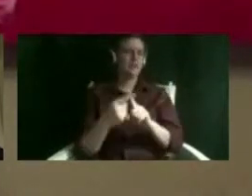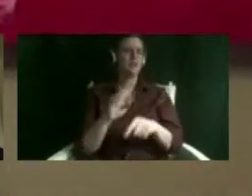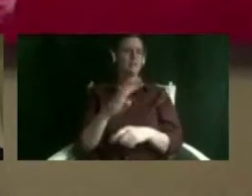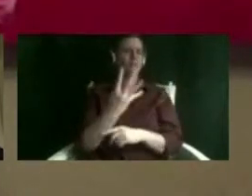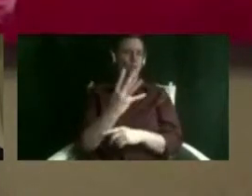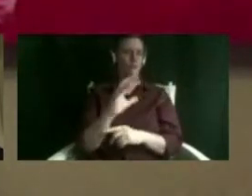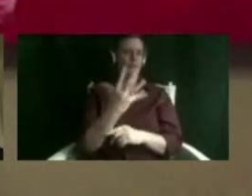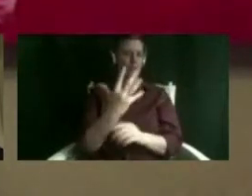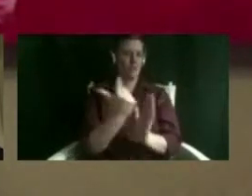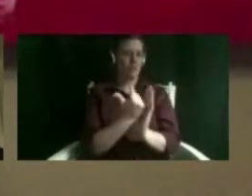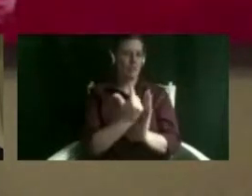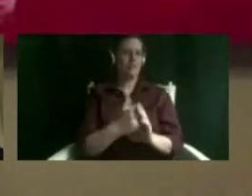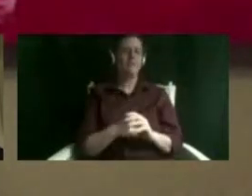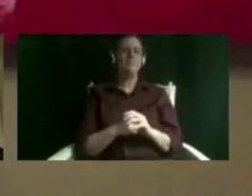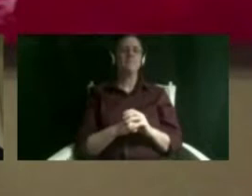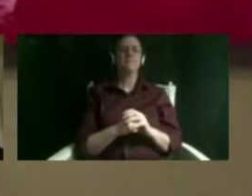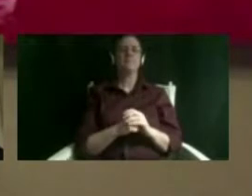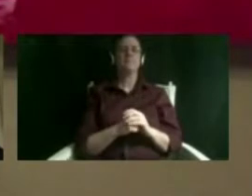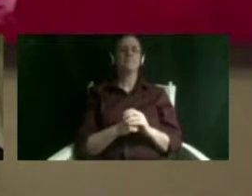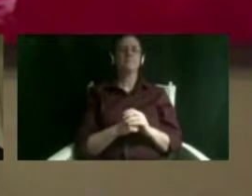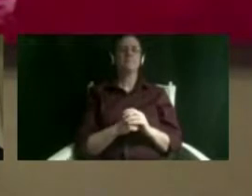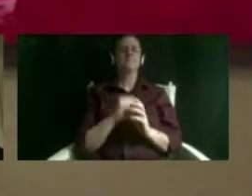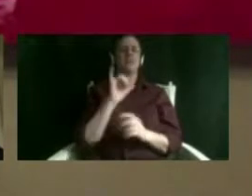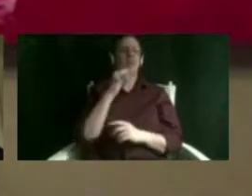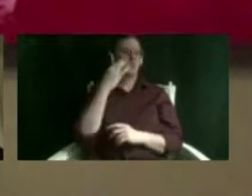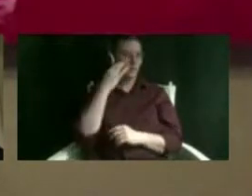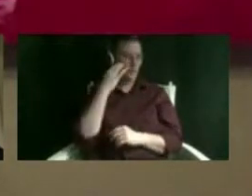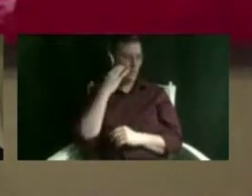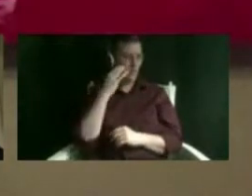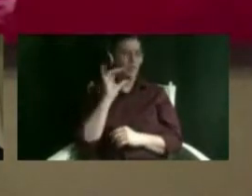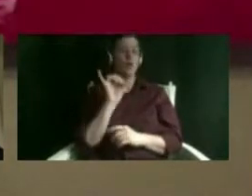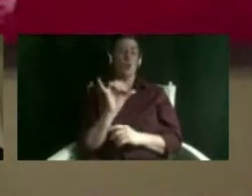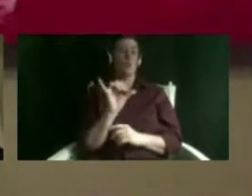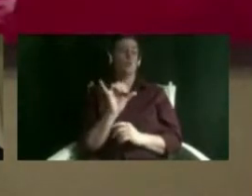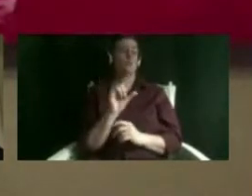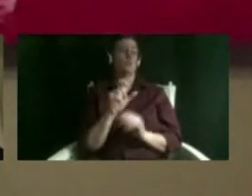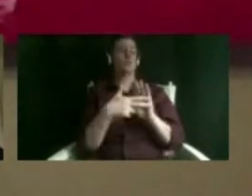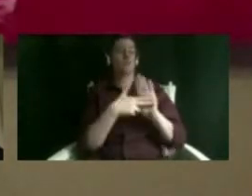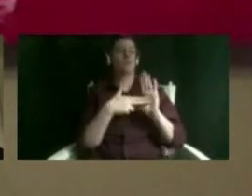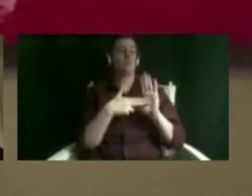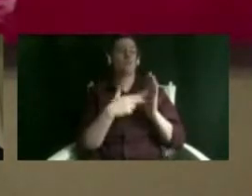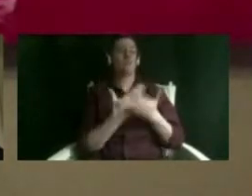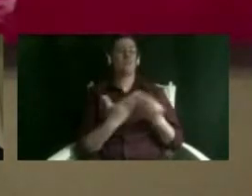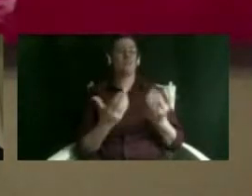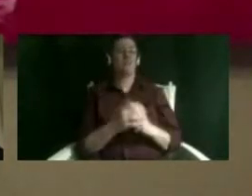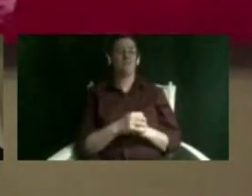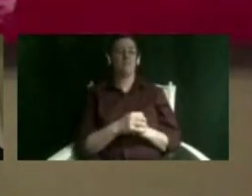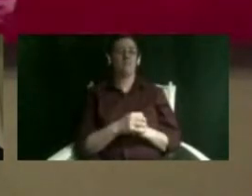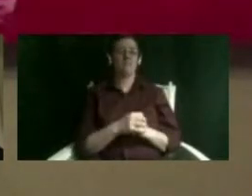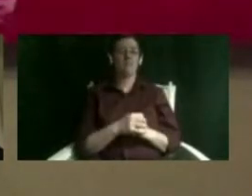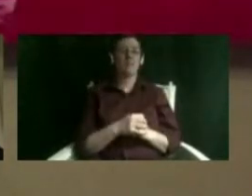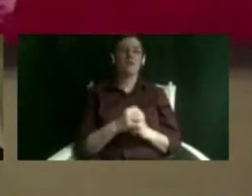and that's kind of when i knew all right this is gonna be a thing and i started coming out when i